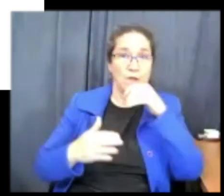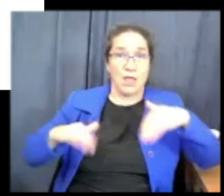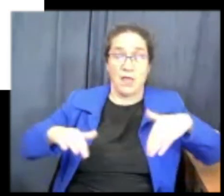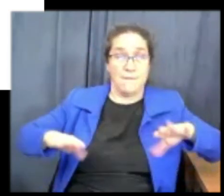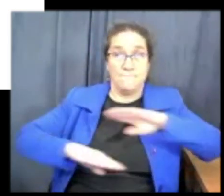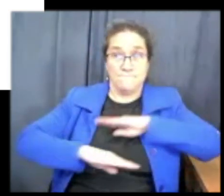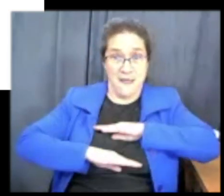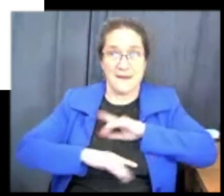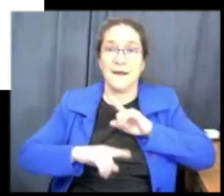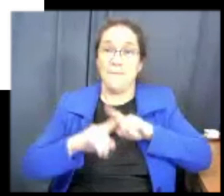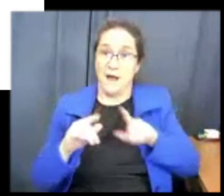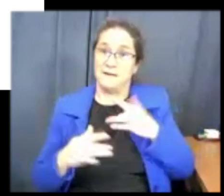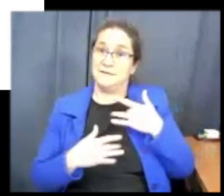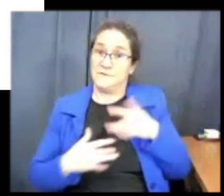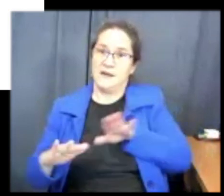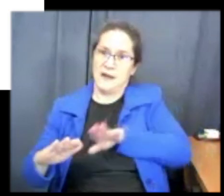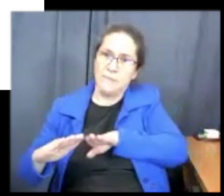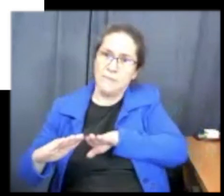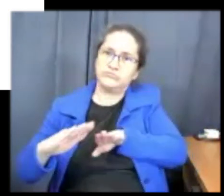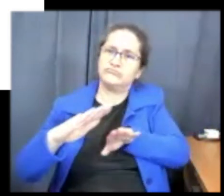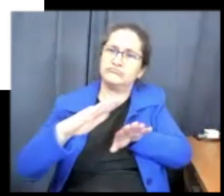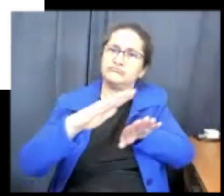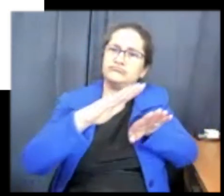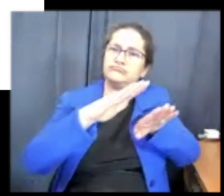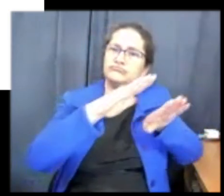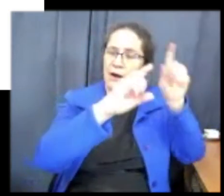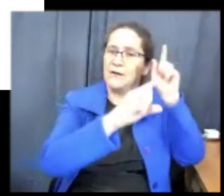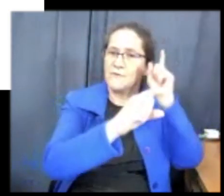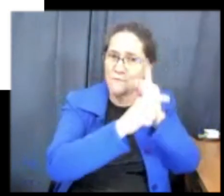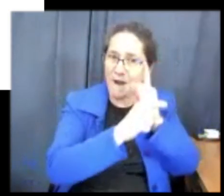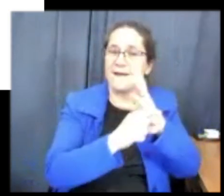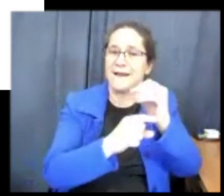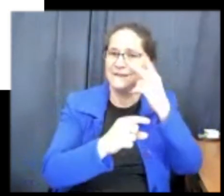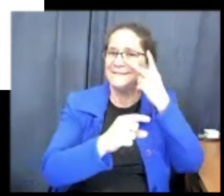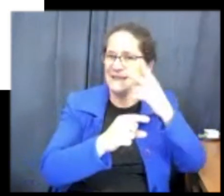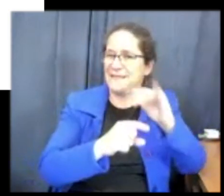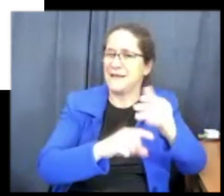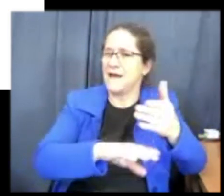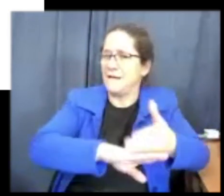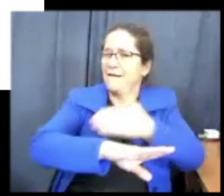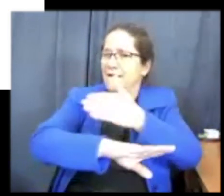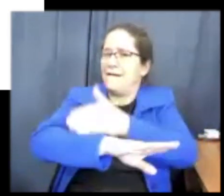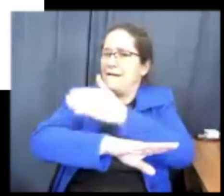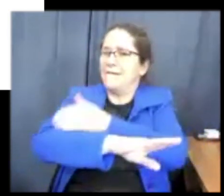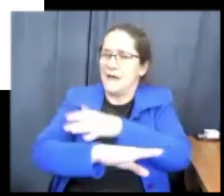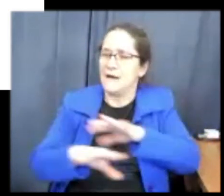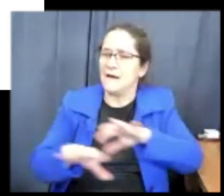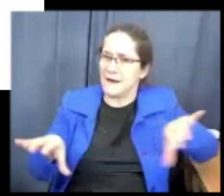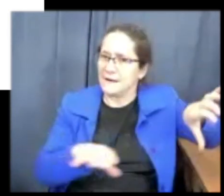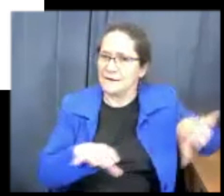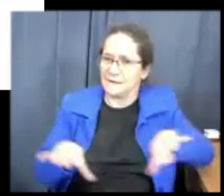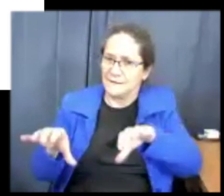and they definitely have some some better practices in place and we can see that heading in the positive direction.